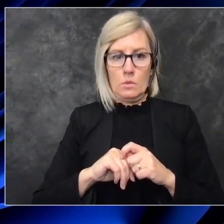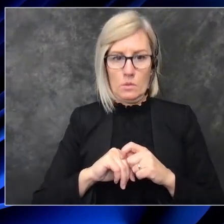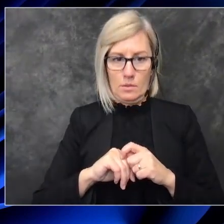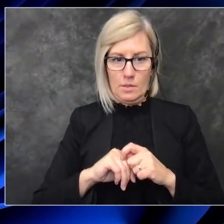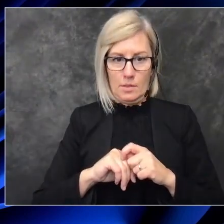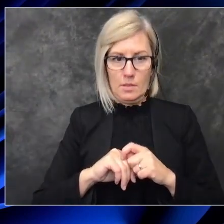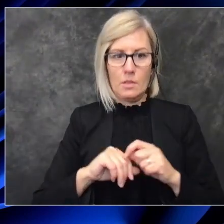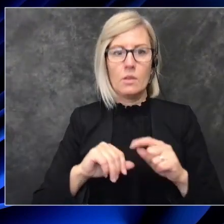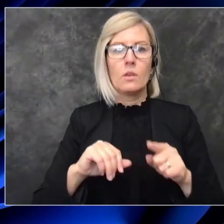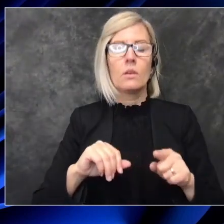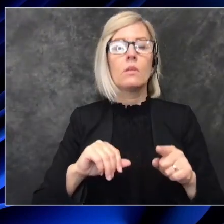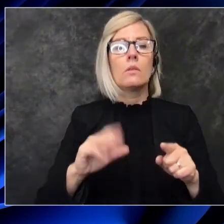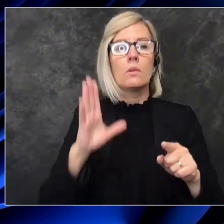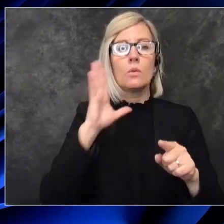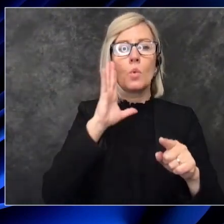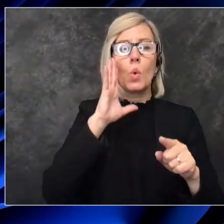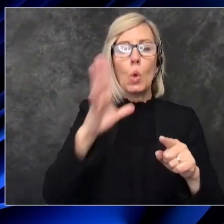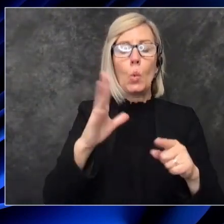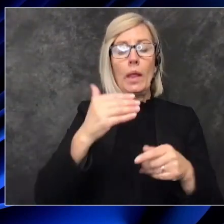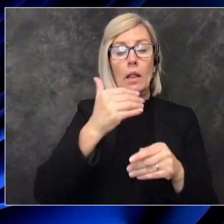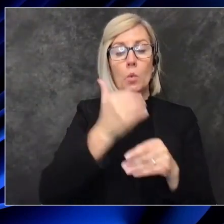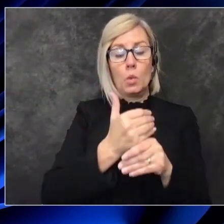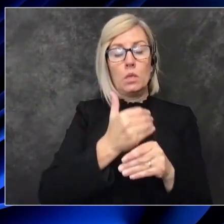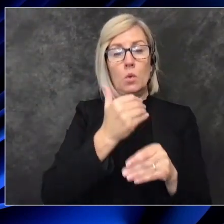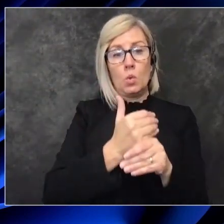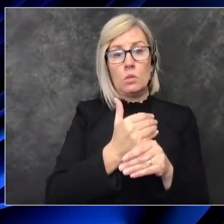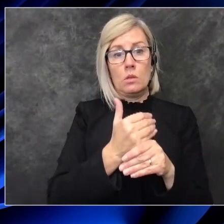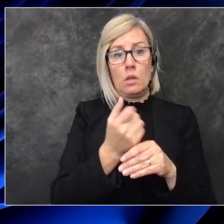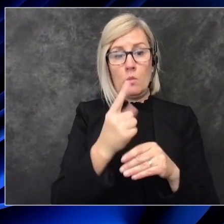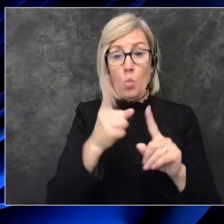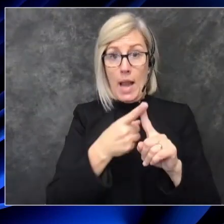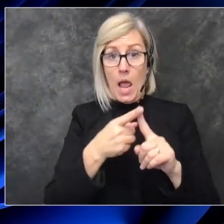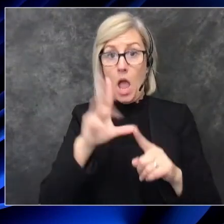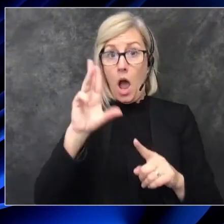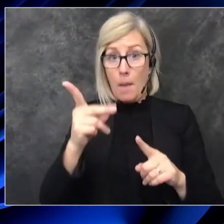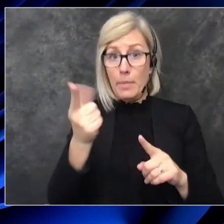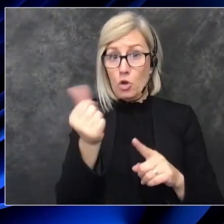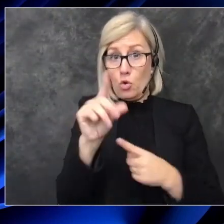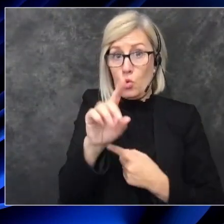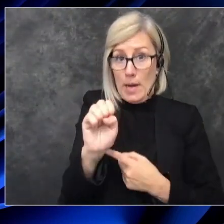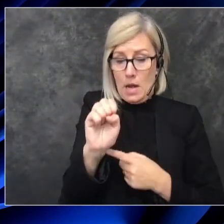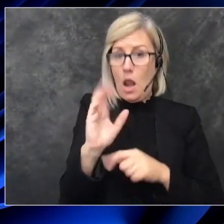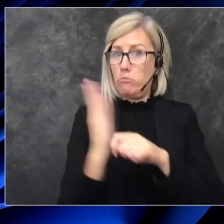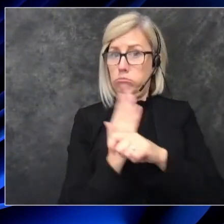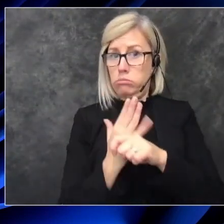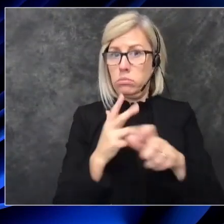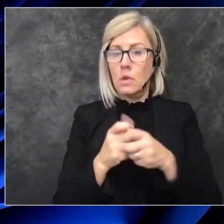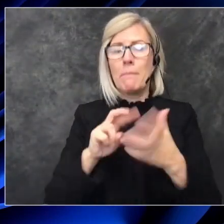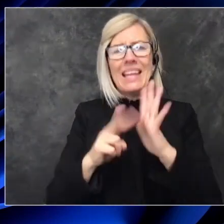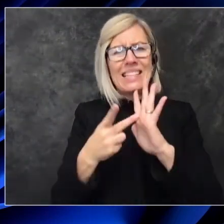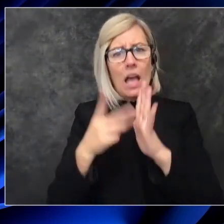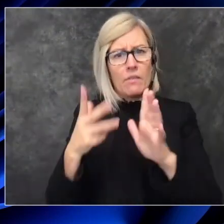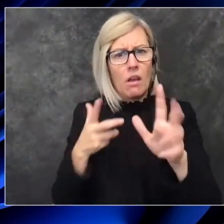Will Windows 11 when I upgrade? Will I need to upgrade my assistive technology or screen reader?